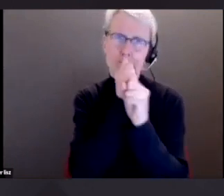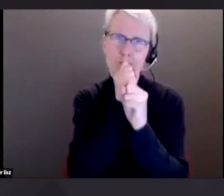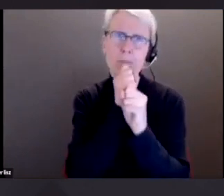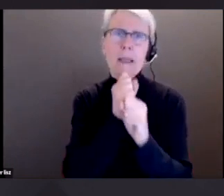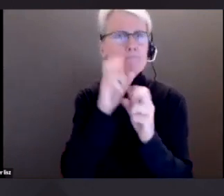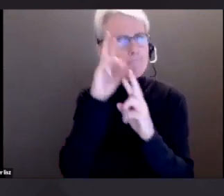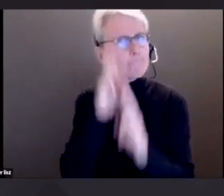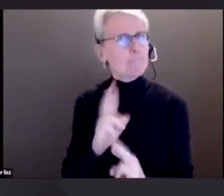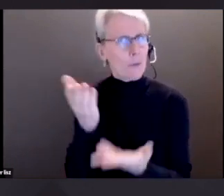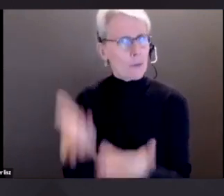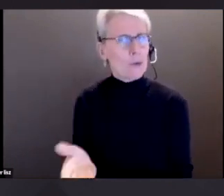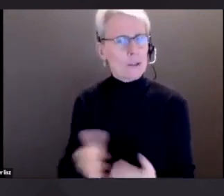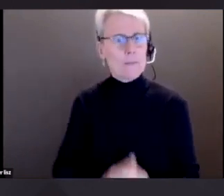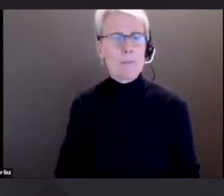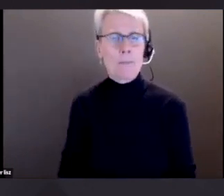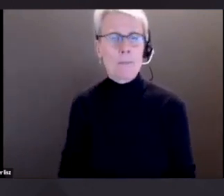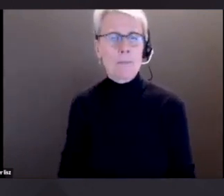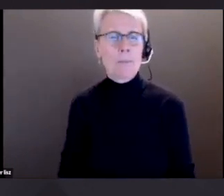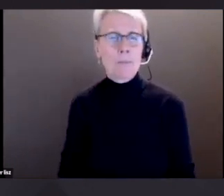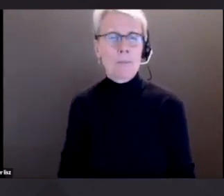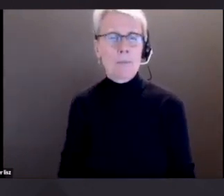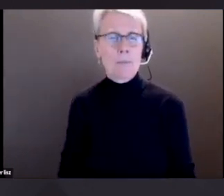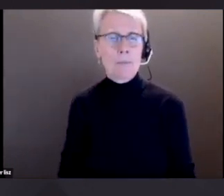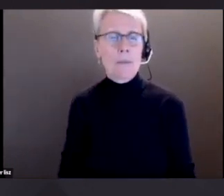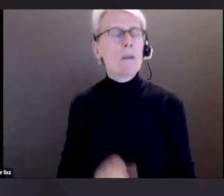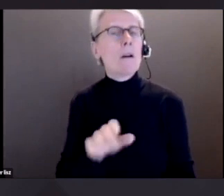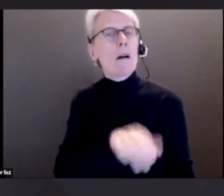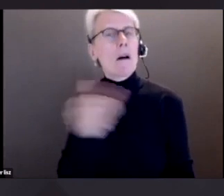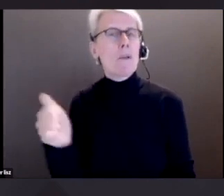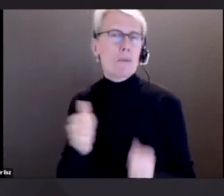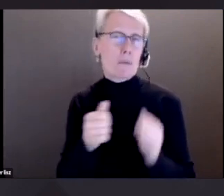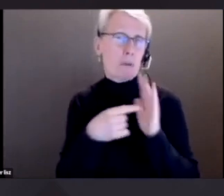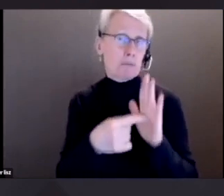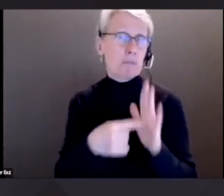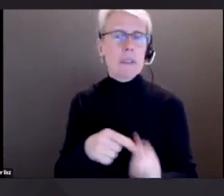of facilitating pre-screens. A common practice is to prescreen